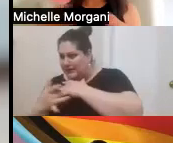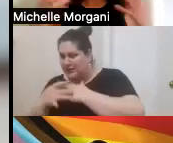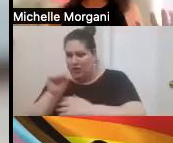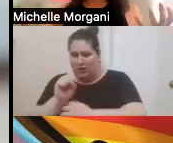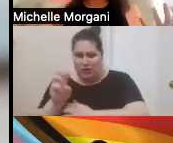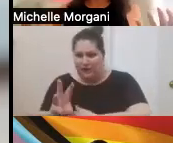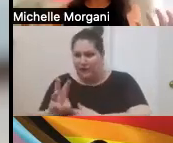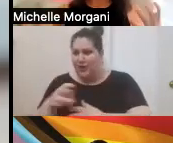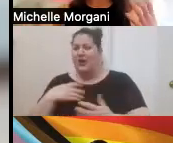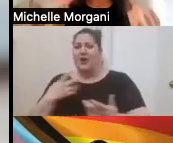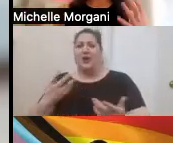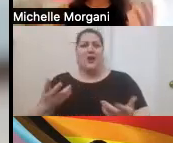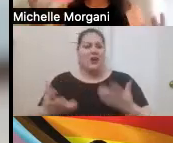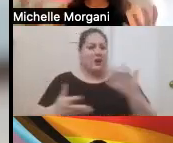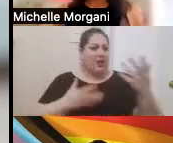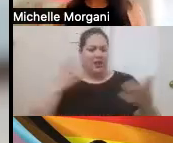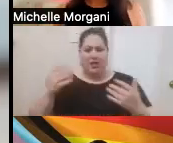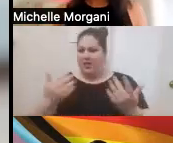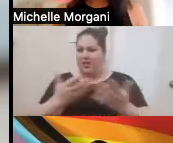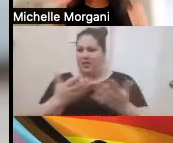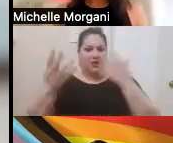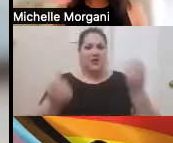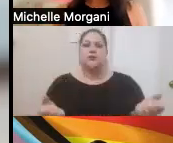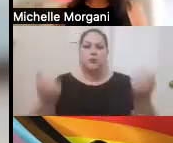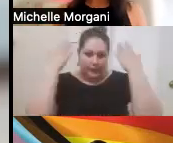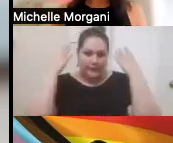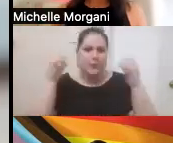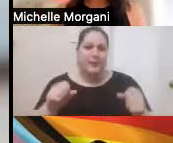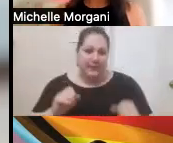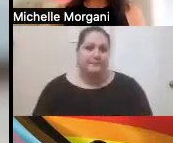of this new academic information so yeah, it can be very challenging on a student.